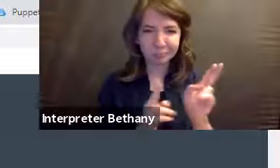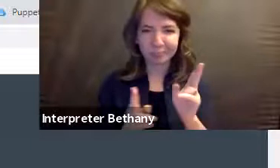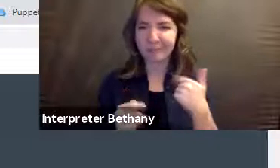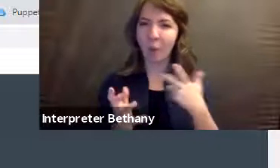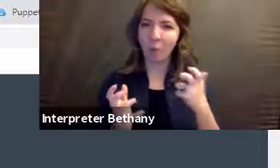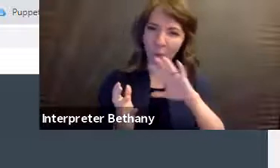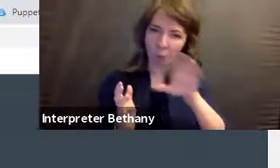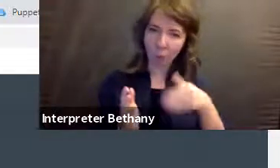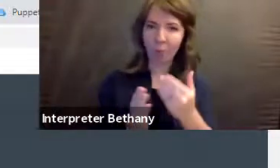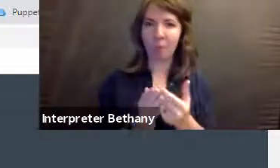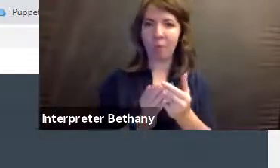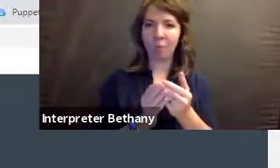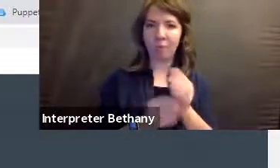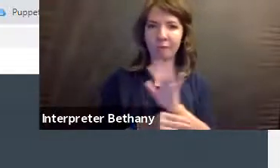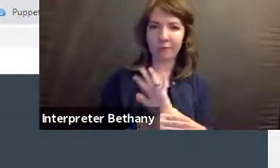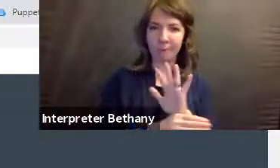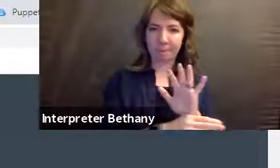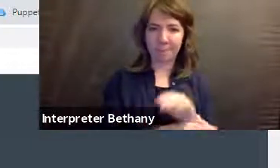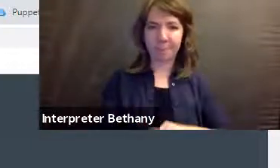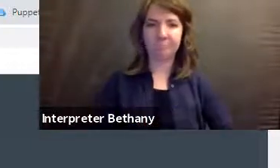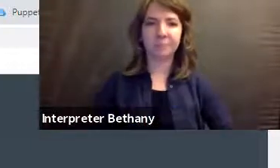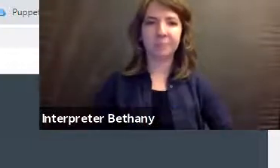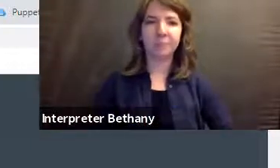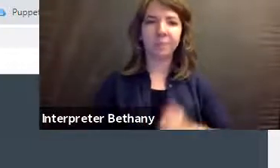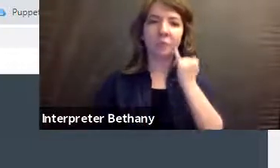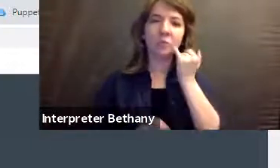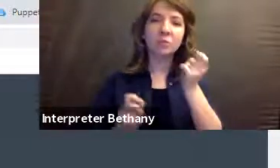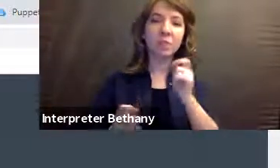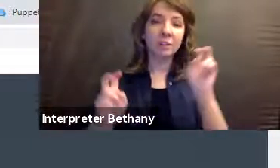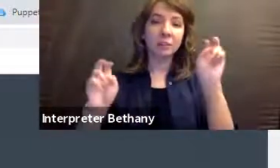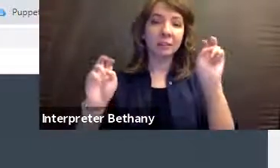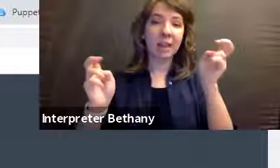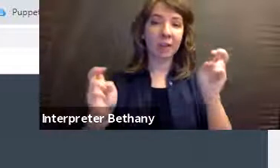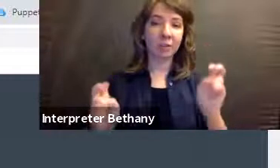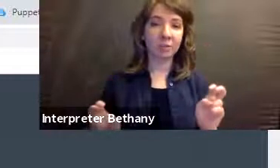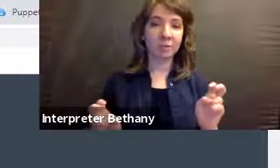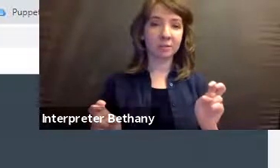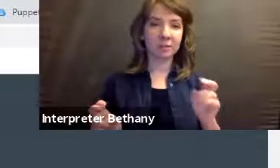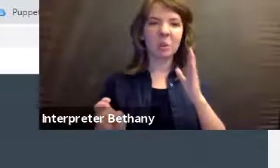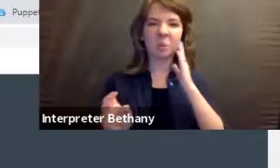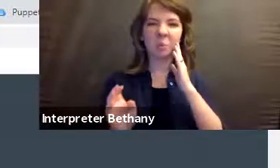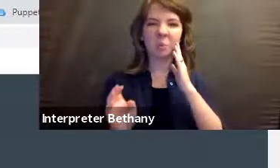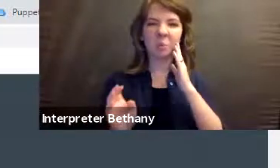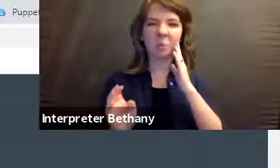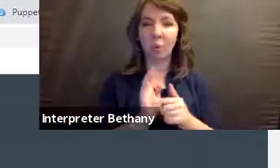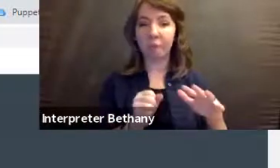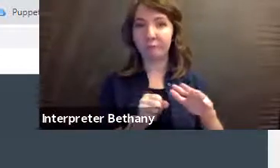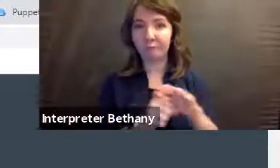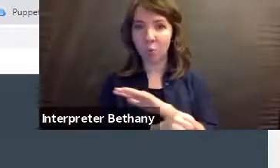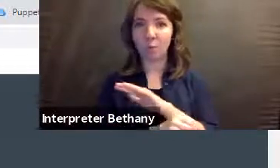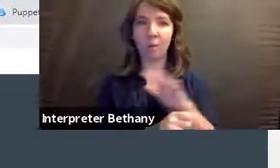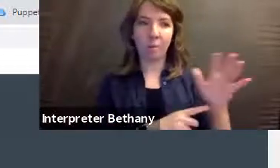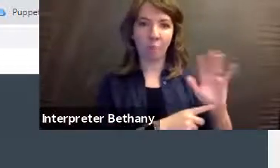Linda Kobashigawa: So, so then if you change it to titles, it'll show you results of the full titles, not the individual sections and so you can embed it